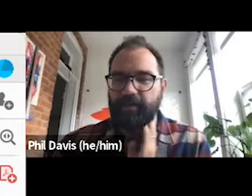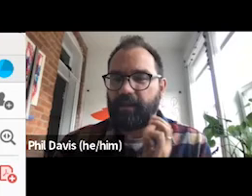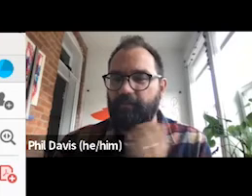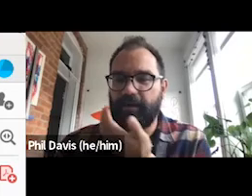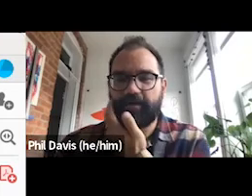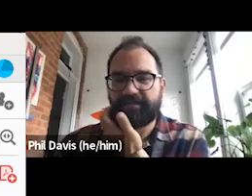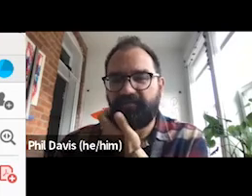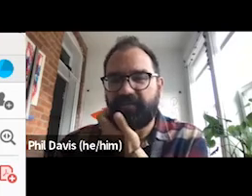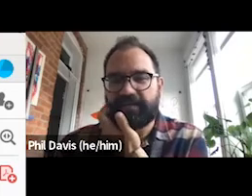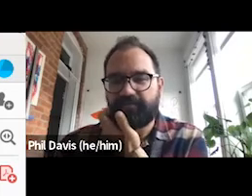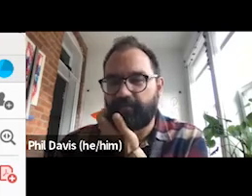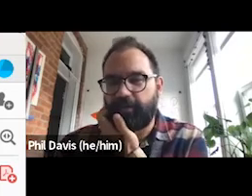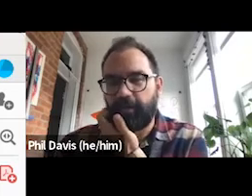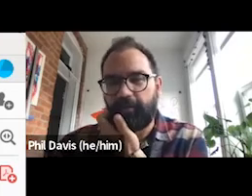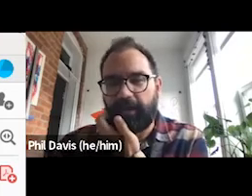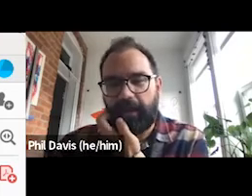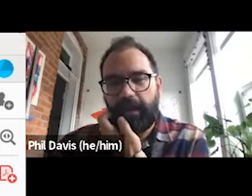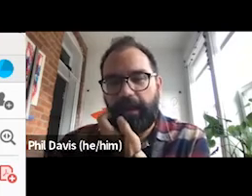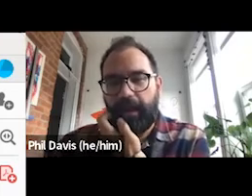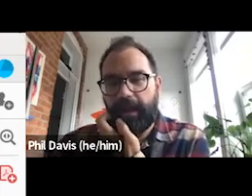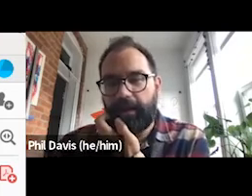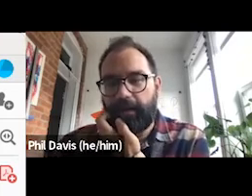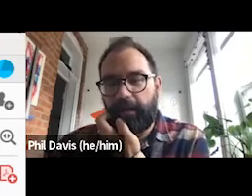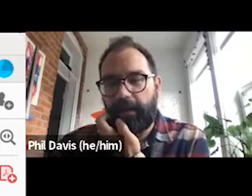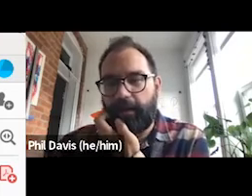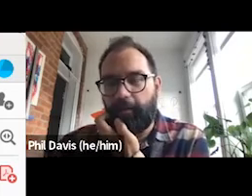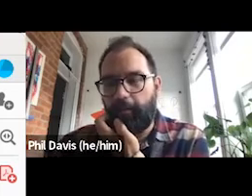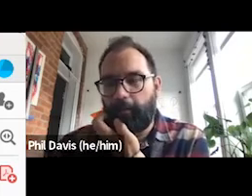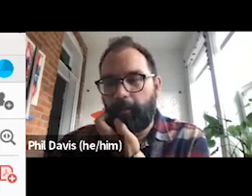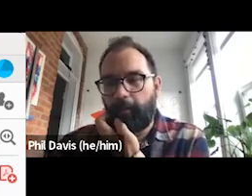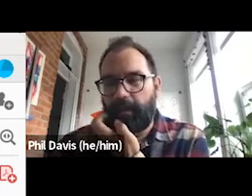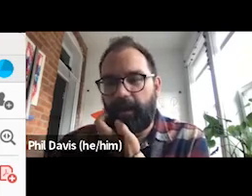collaborators fees for programming.